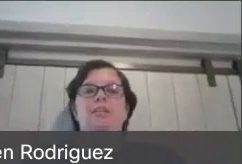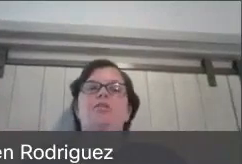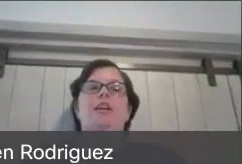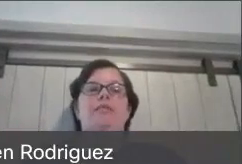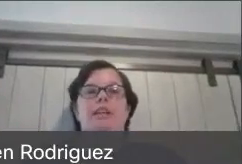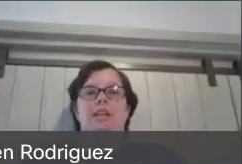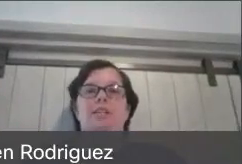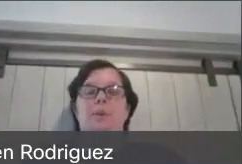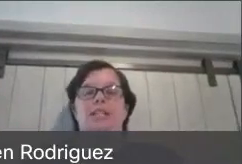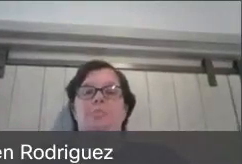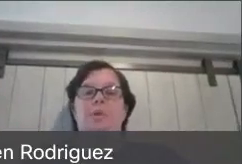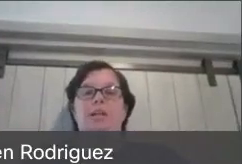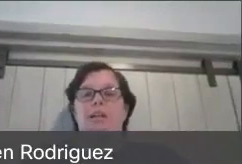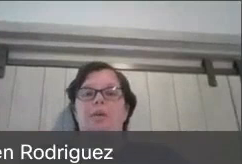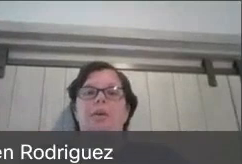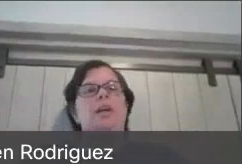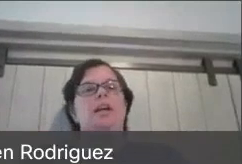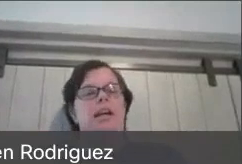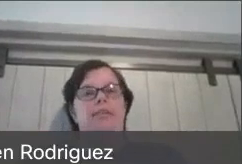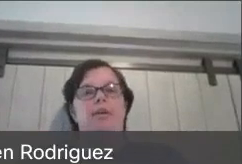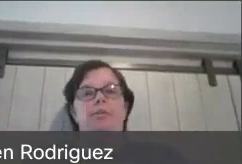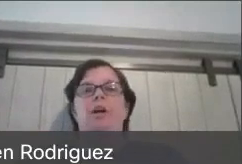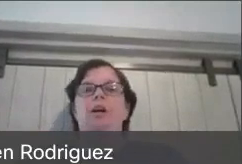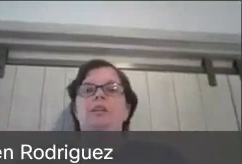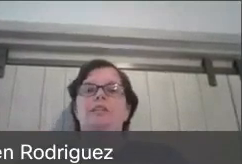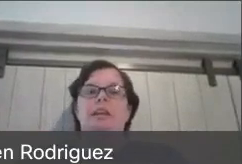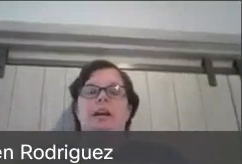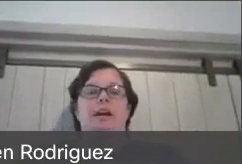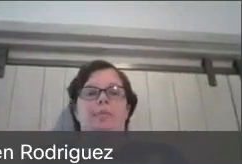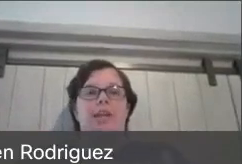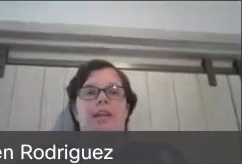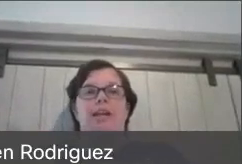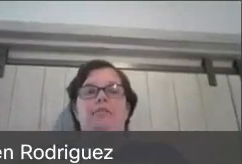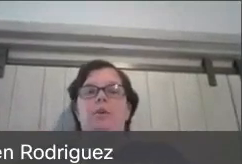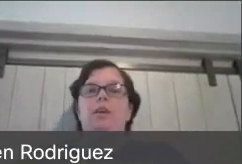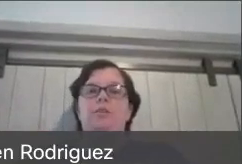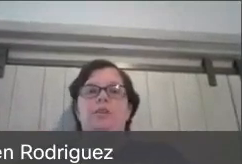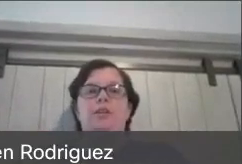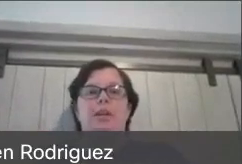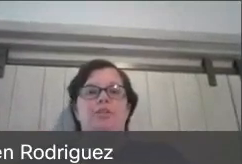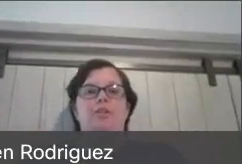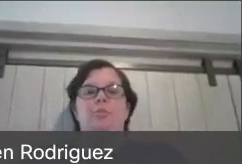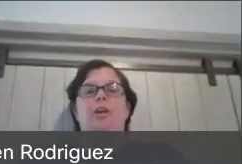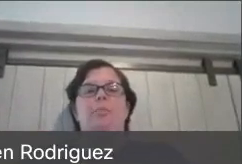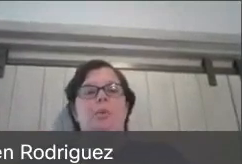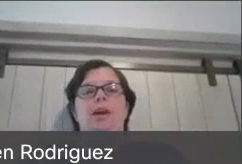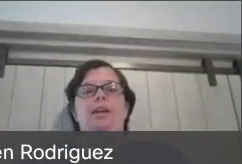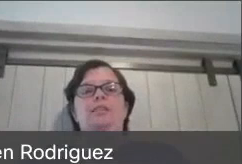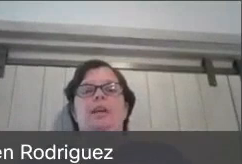but I still try to find a nice, quiet spot to go. I have couple of dogs, they get kind of annoying. So I try to make sure they're put up in a way